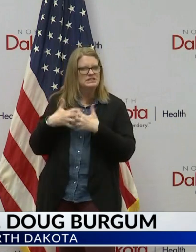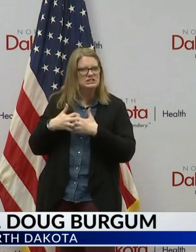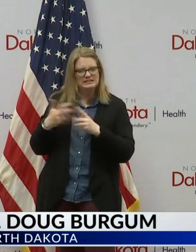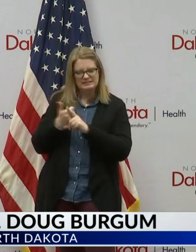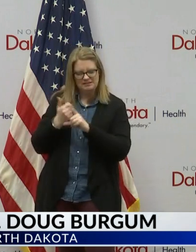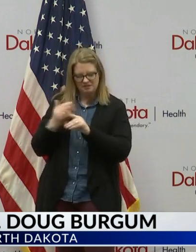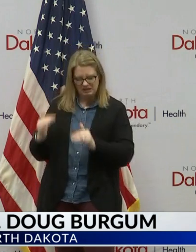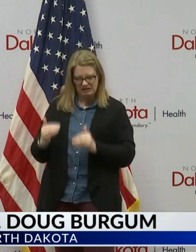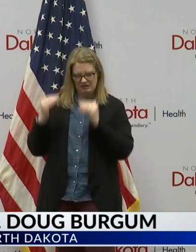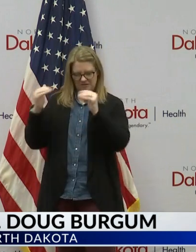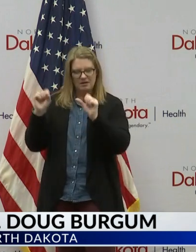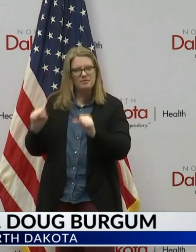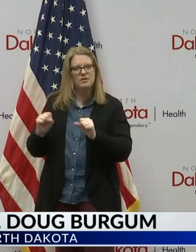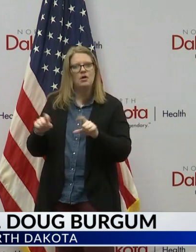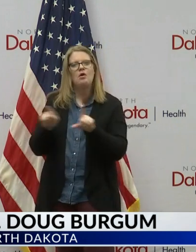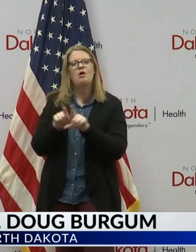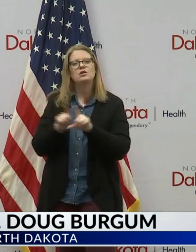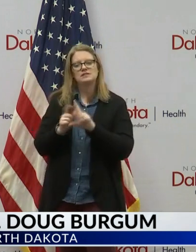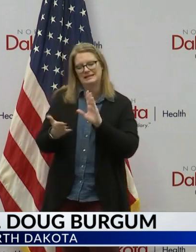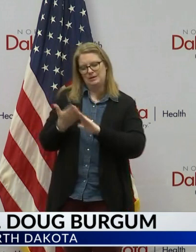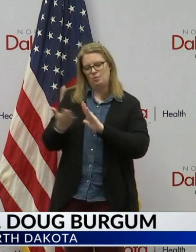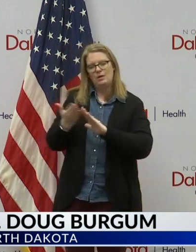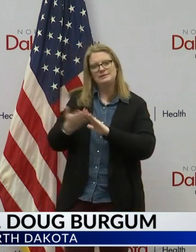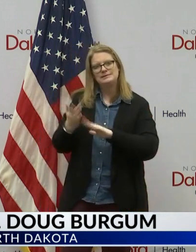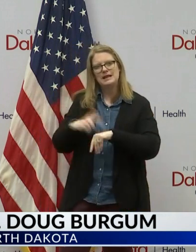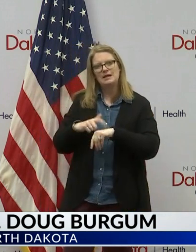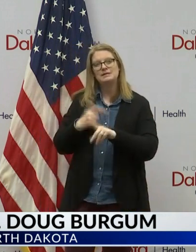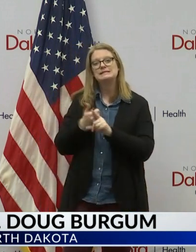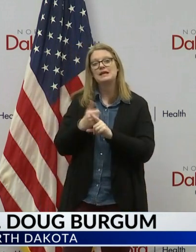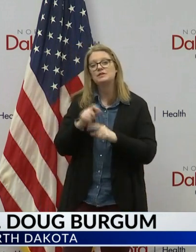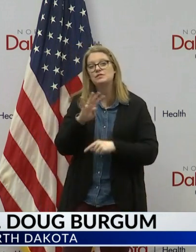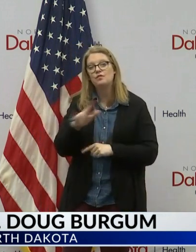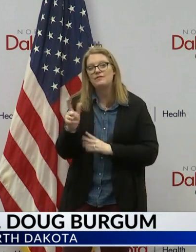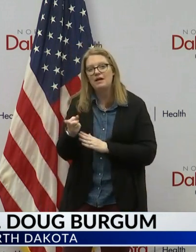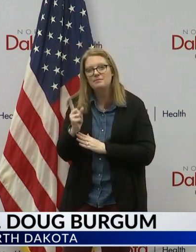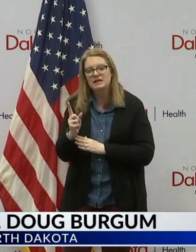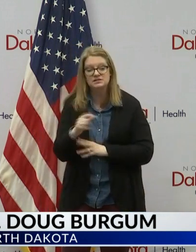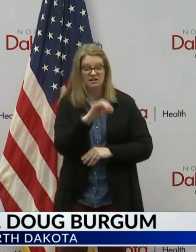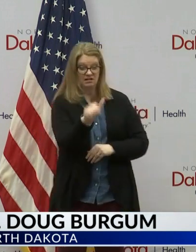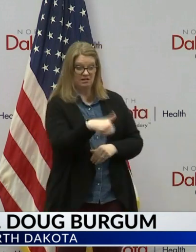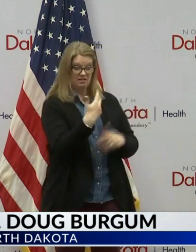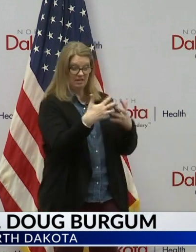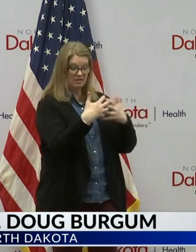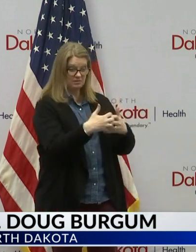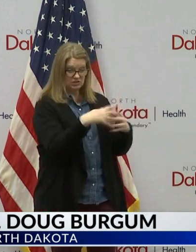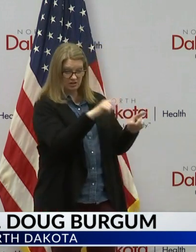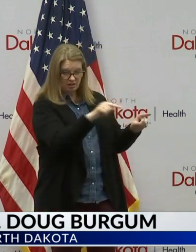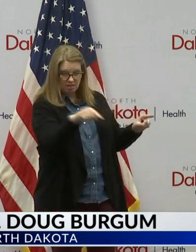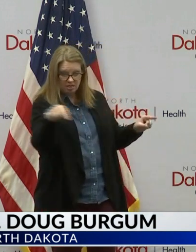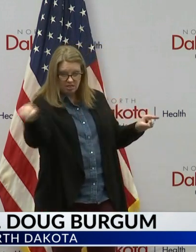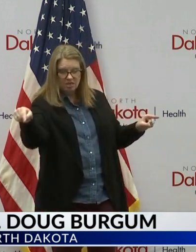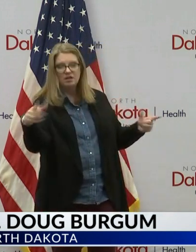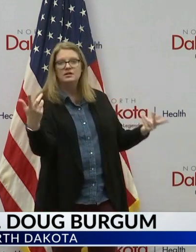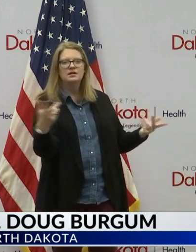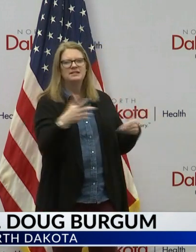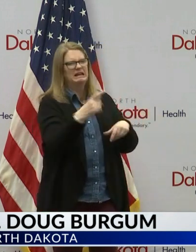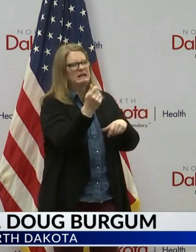AT THE STATE LAB, WE DID VALIDATE -- THE MACHINE HAS EXTRA CAPACITY AND HAVE A